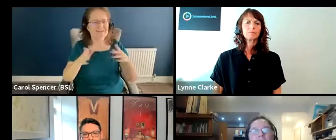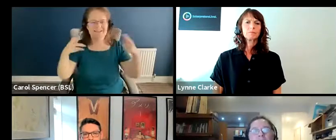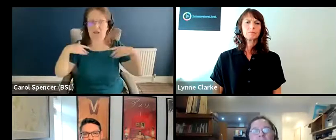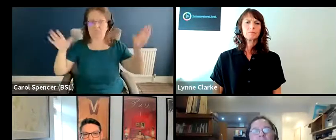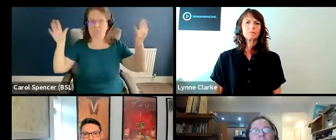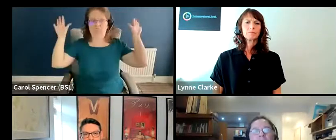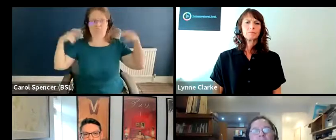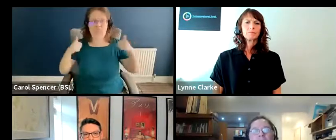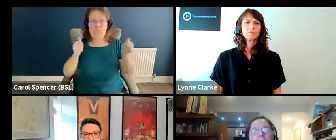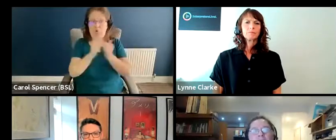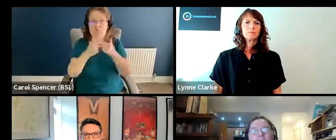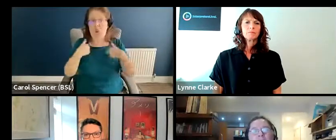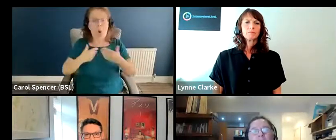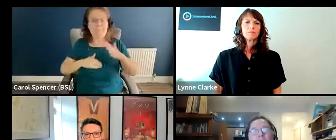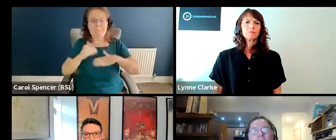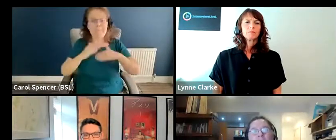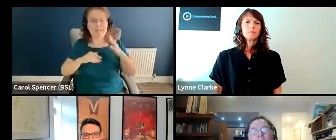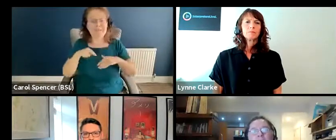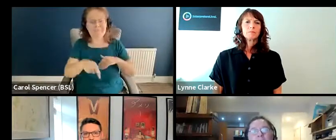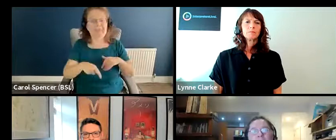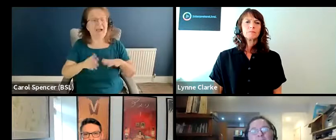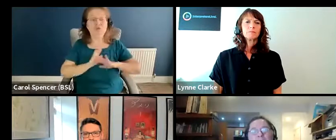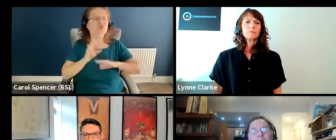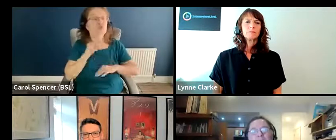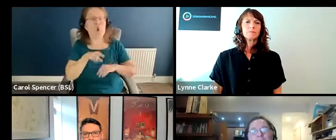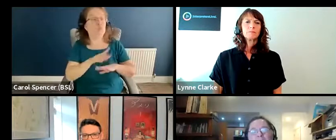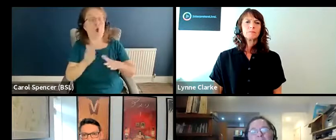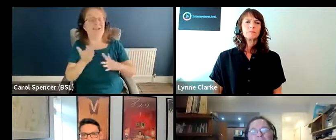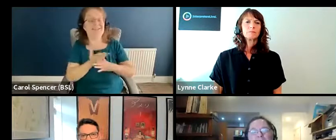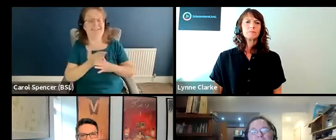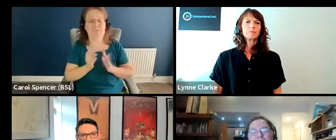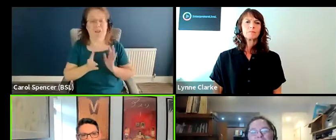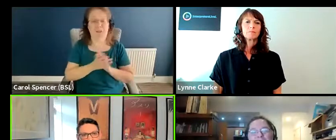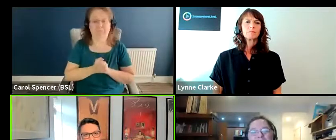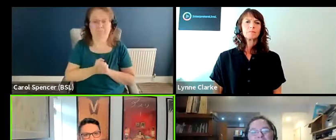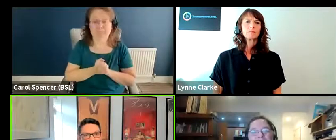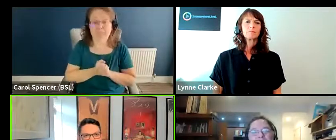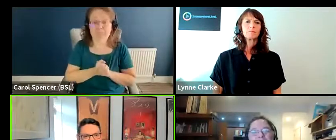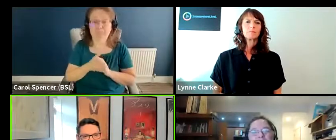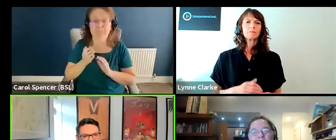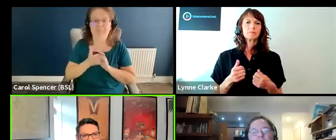we're not going to build anything if it's not accessible. Thank you. Anybody else want to add